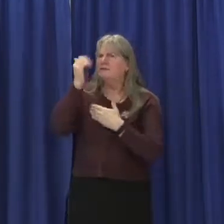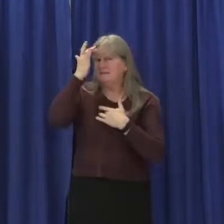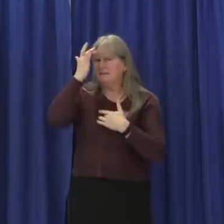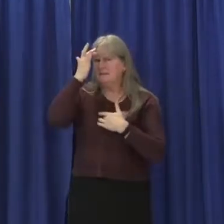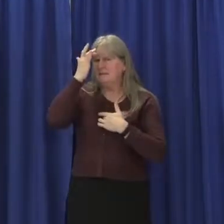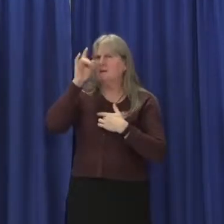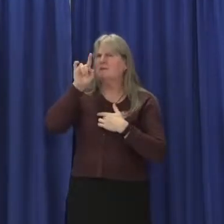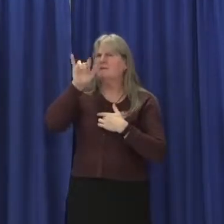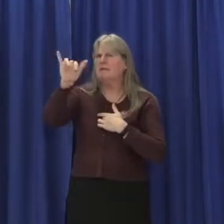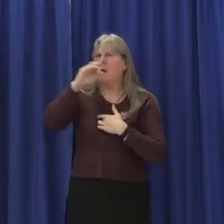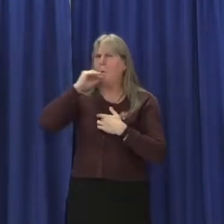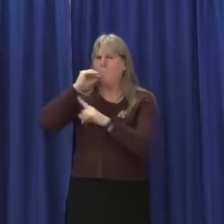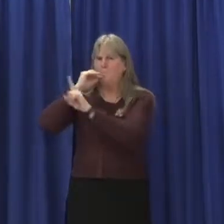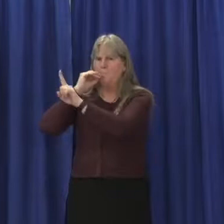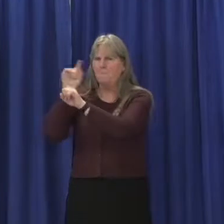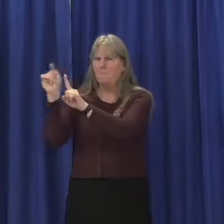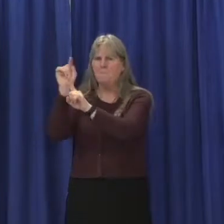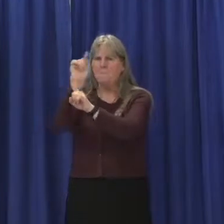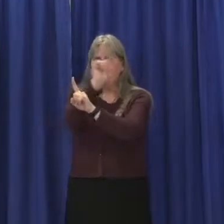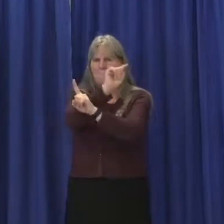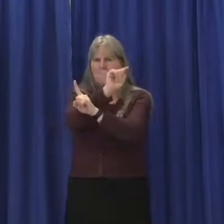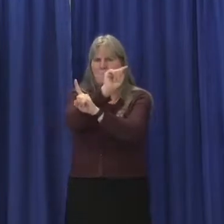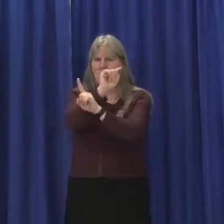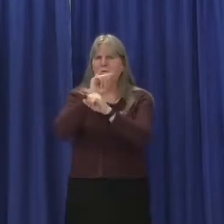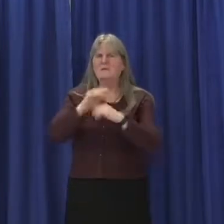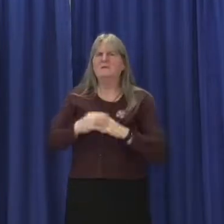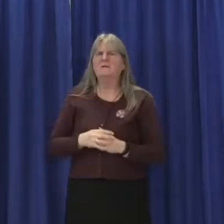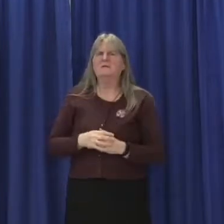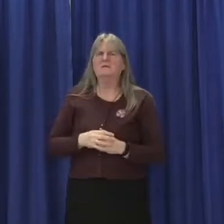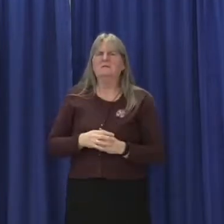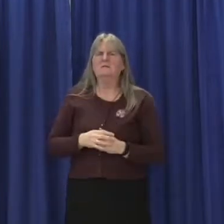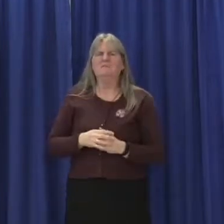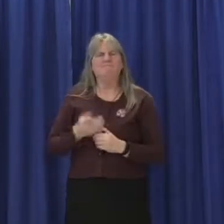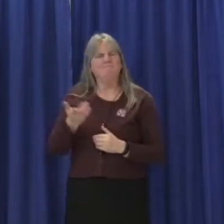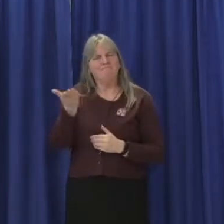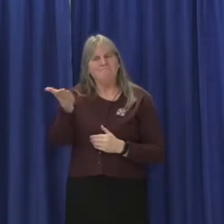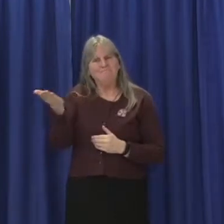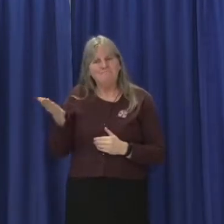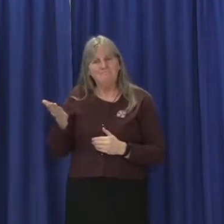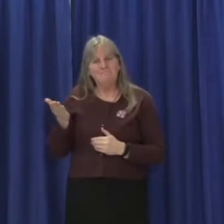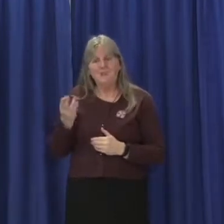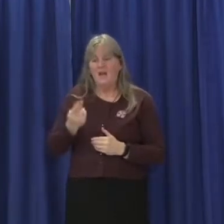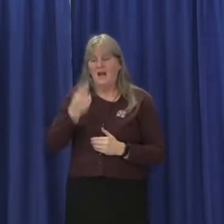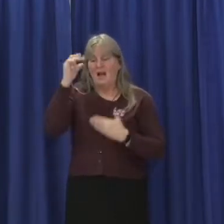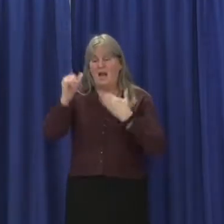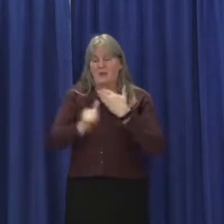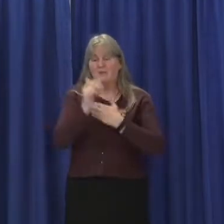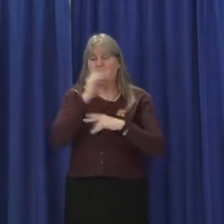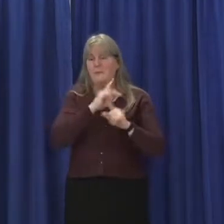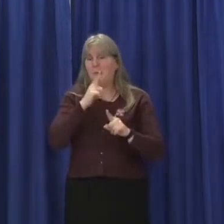sick with COVID-19, and-- and those who are most at risk are those who are not up to date on